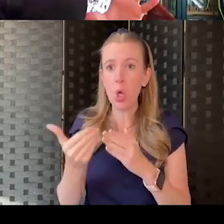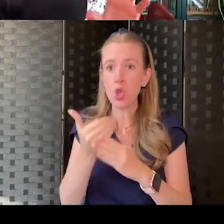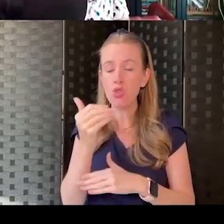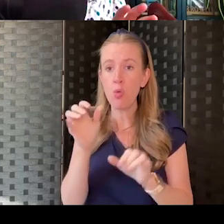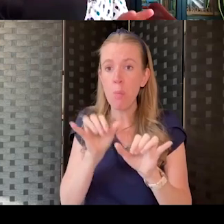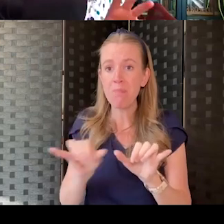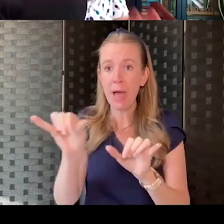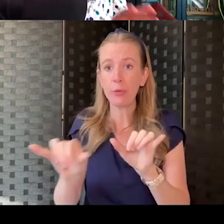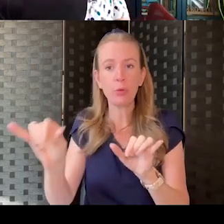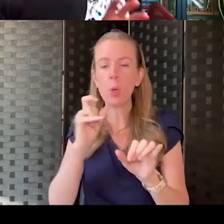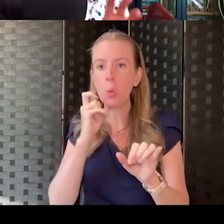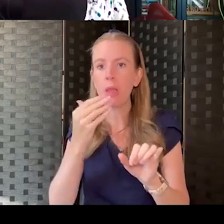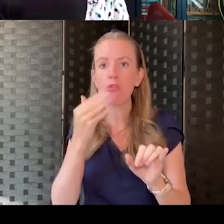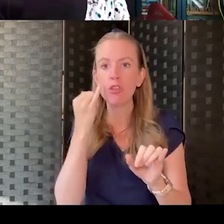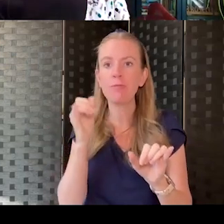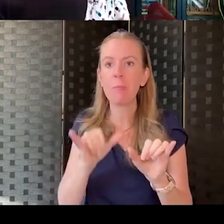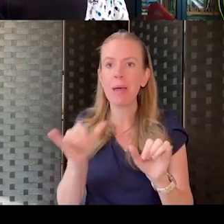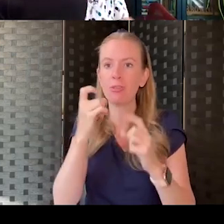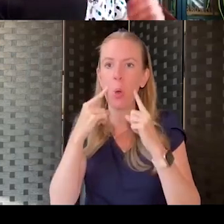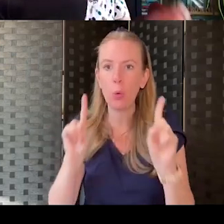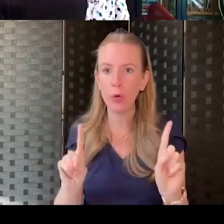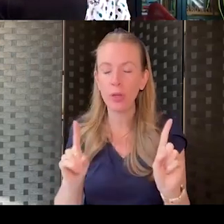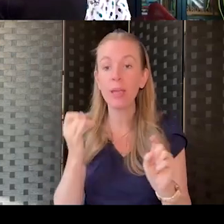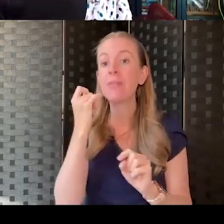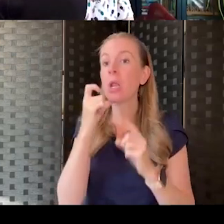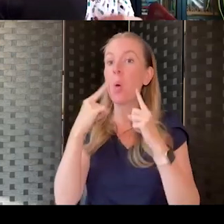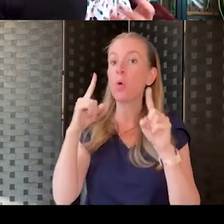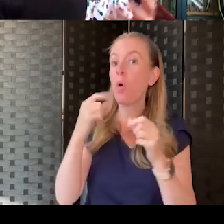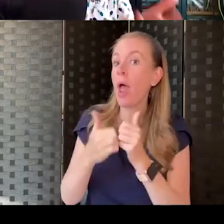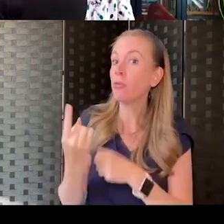it is no good if that pattern doesn't work, and if it doesn't work for everybody, well, it just